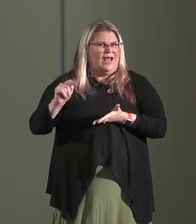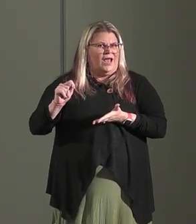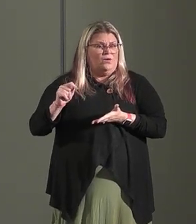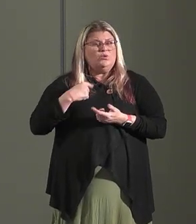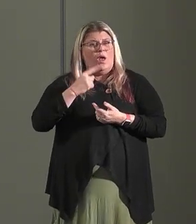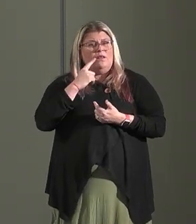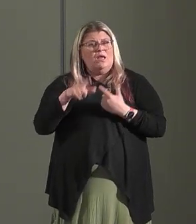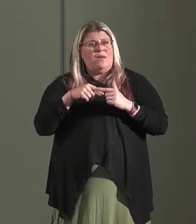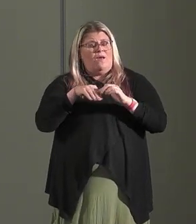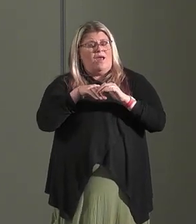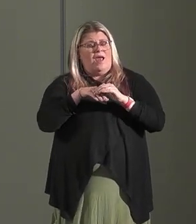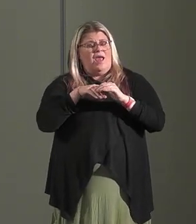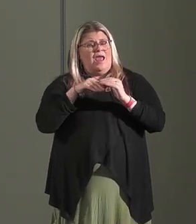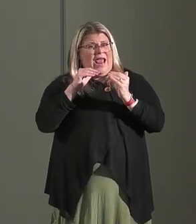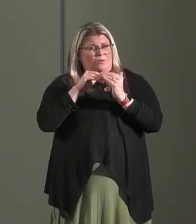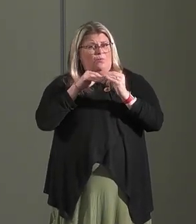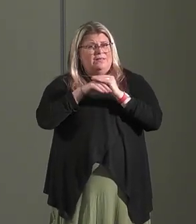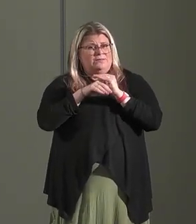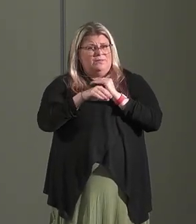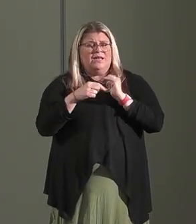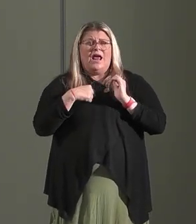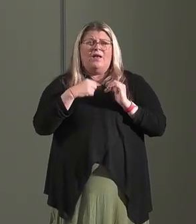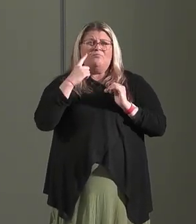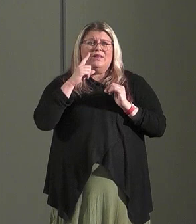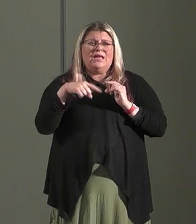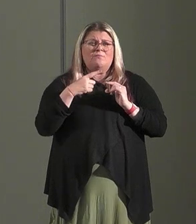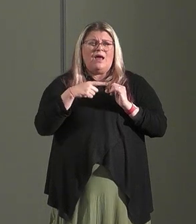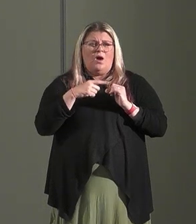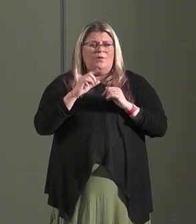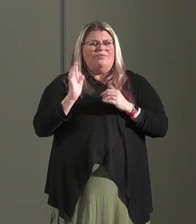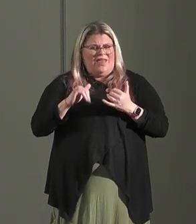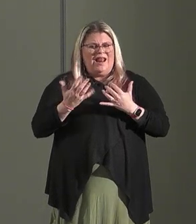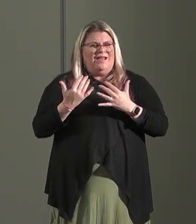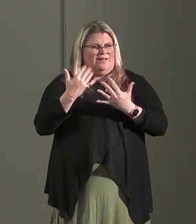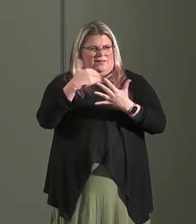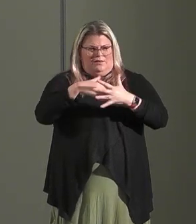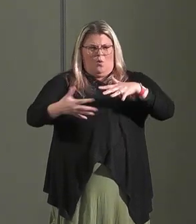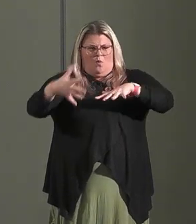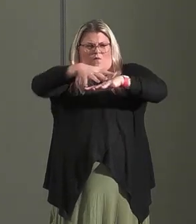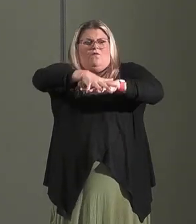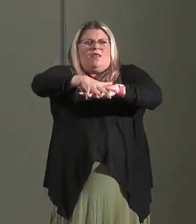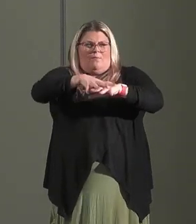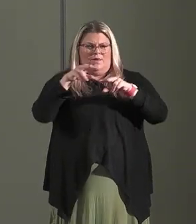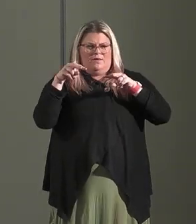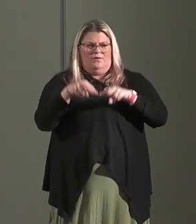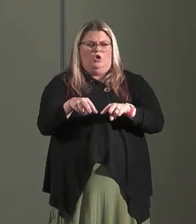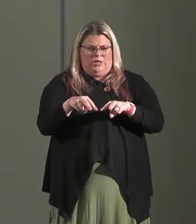I think about intersectional approach that is really rooted in looking at the